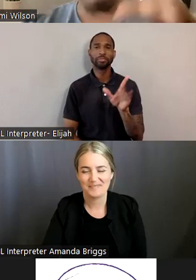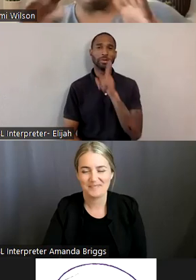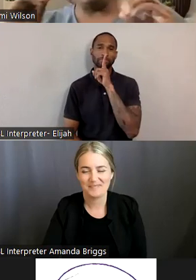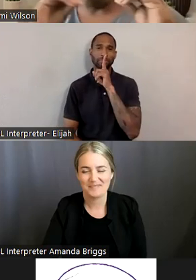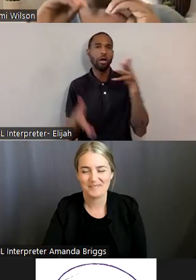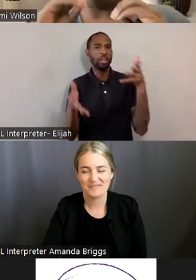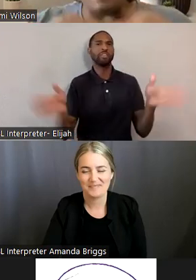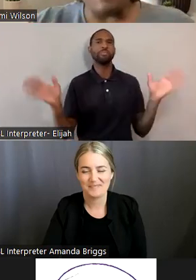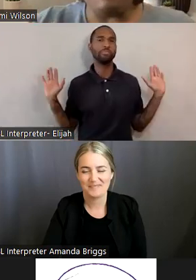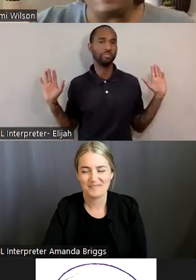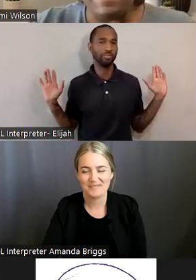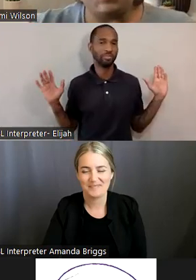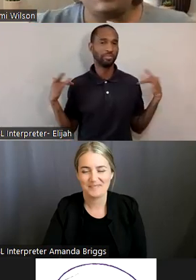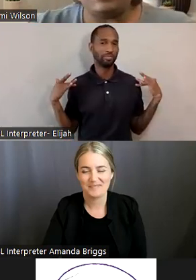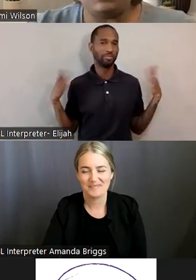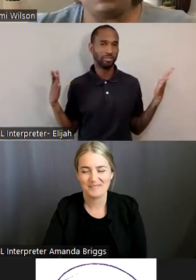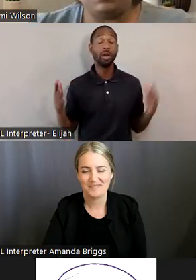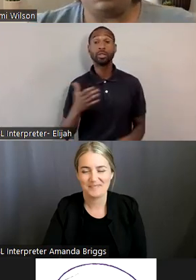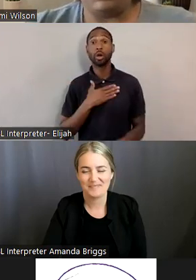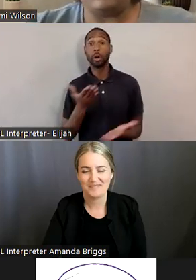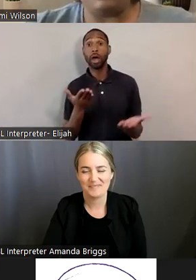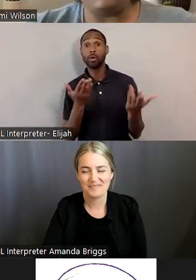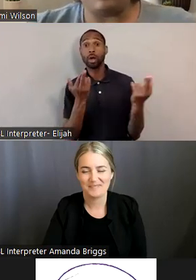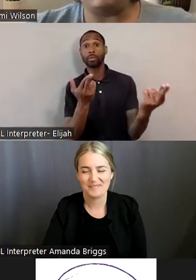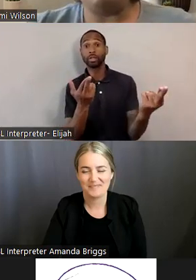My recommendation is just to sit down with the person,